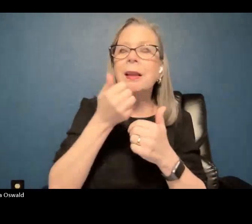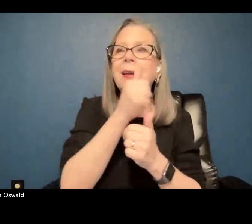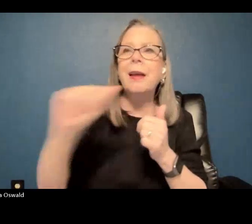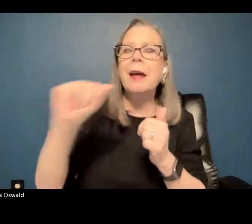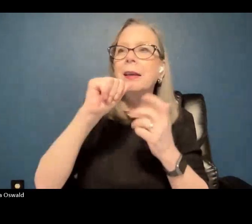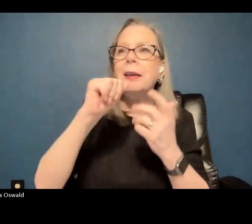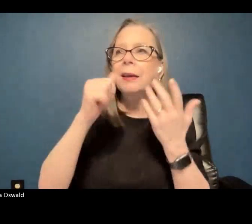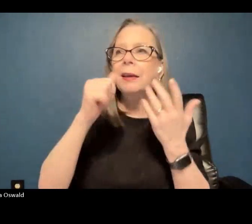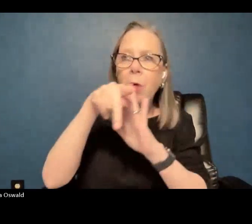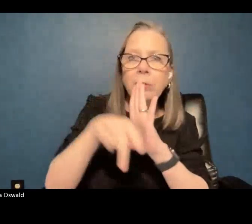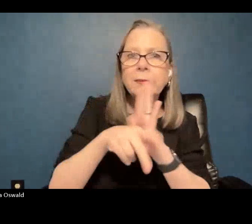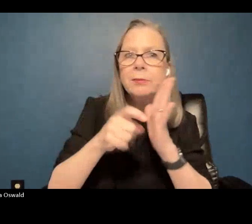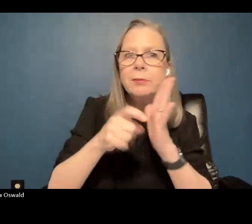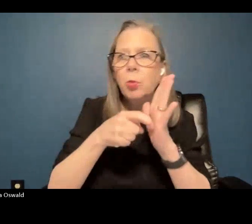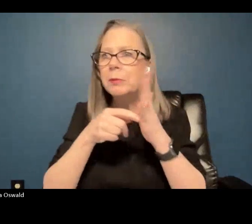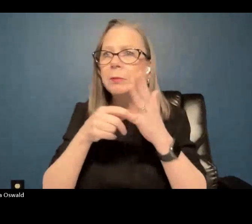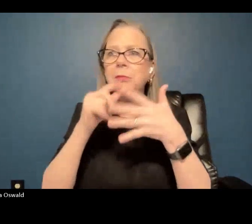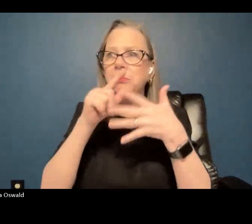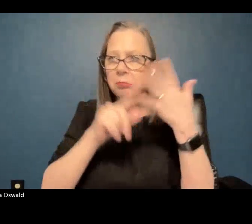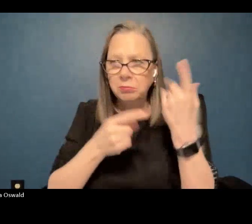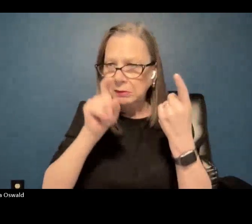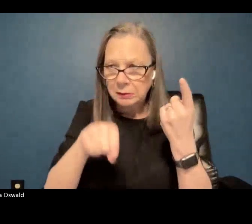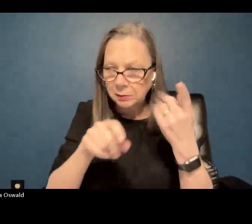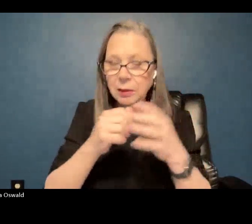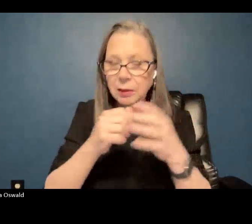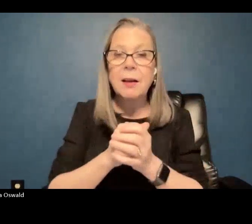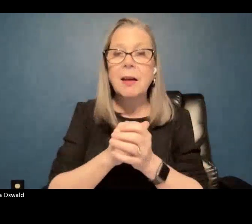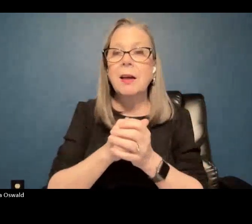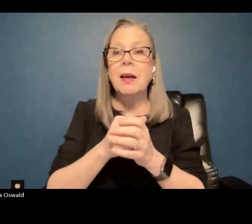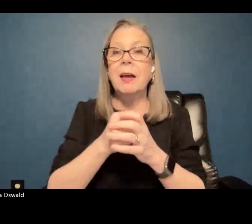And then who in, you know, capacity wise and staff wise could did we